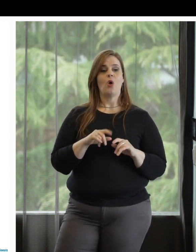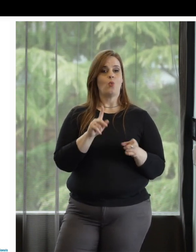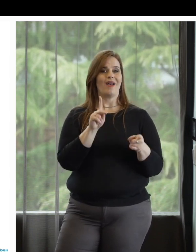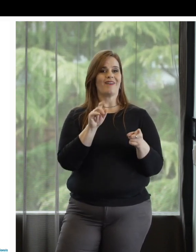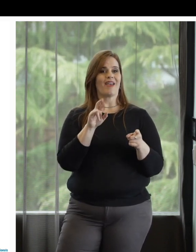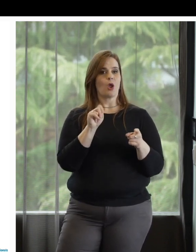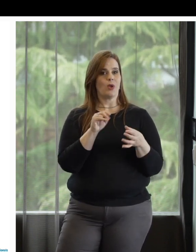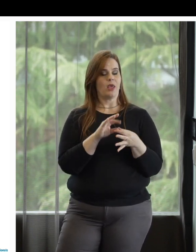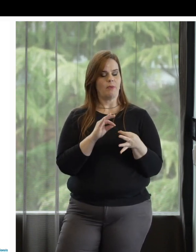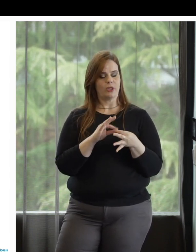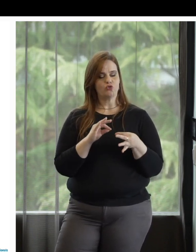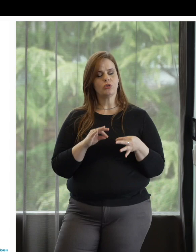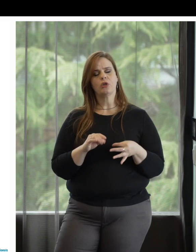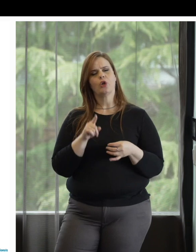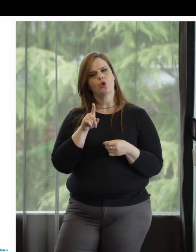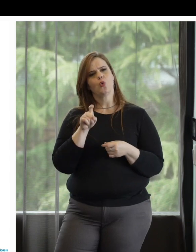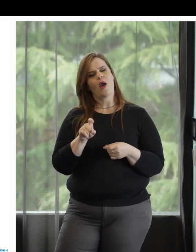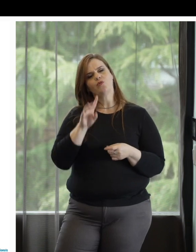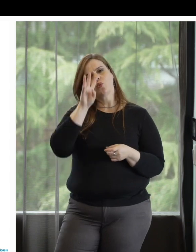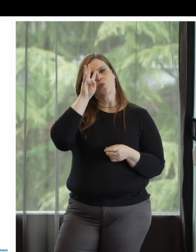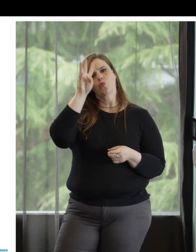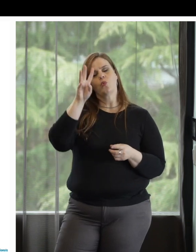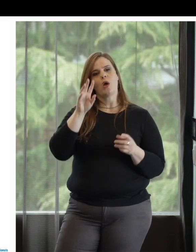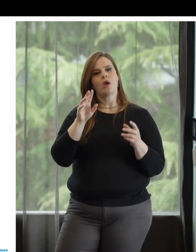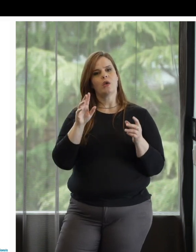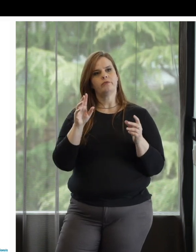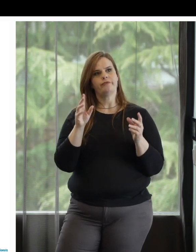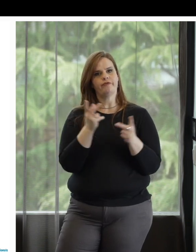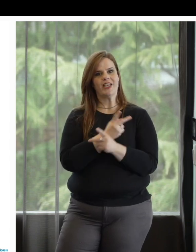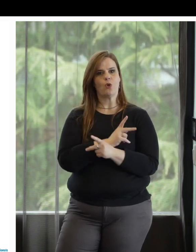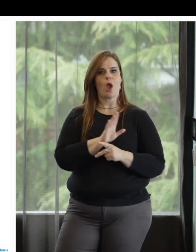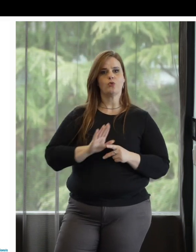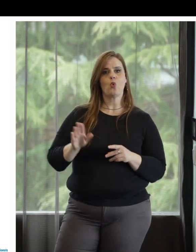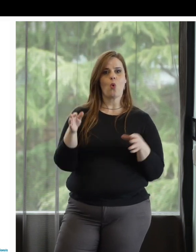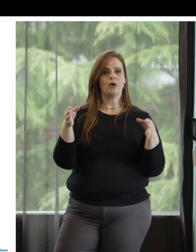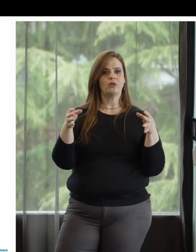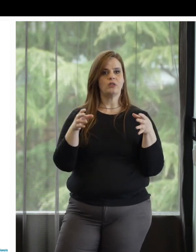up with your definitions of what your attributes are and